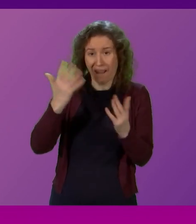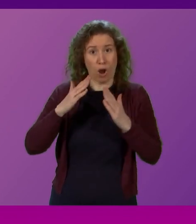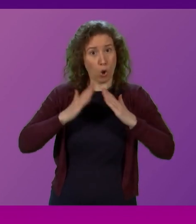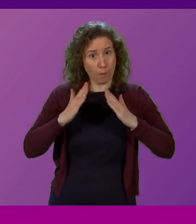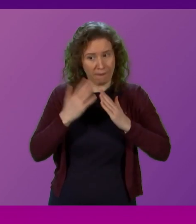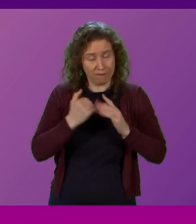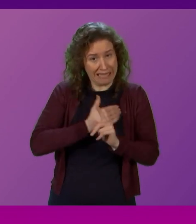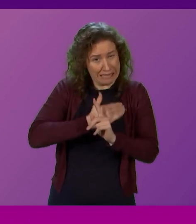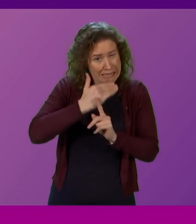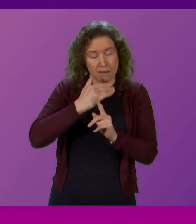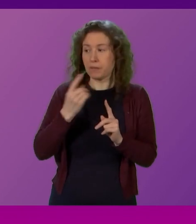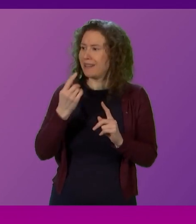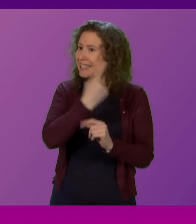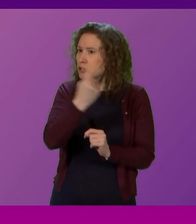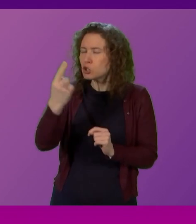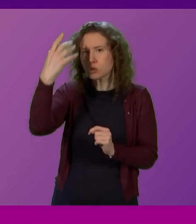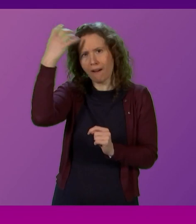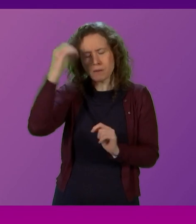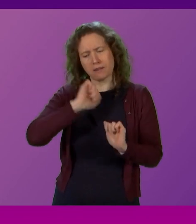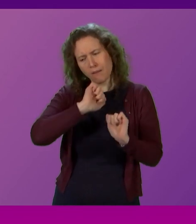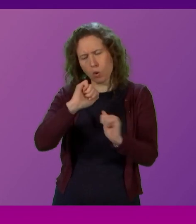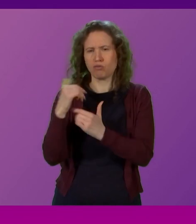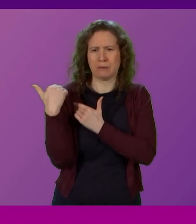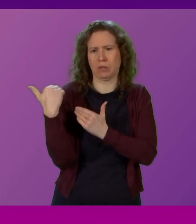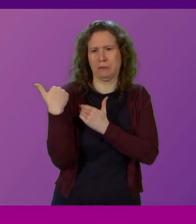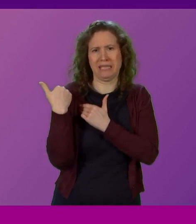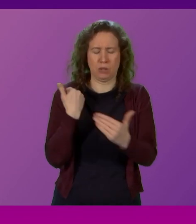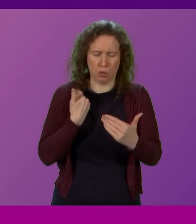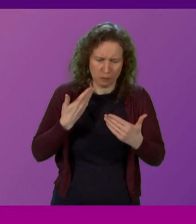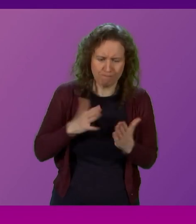Every Government bears acute responsibilities for tackling the climate emergency.